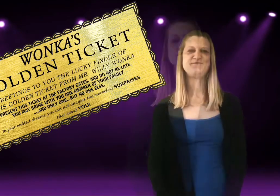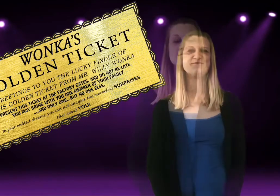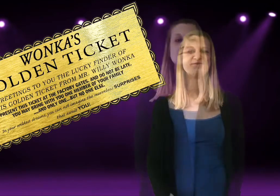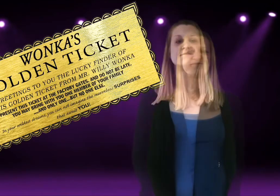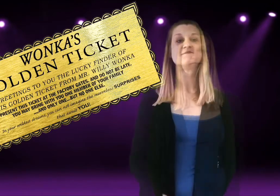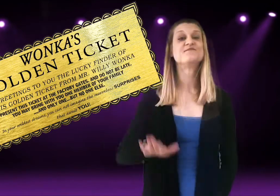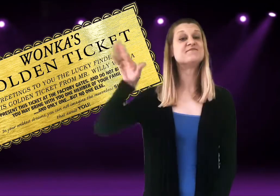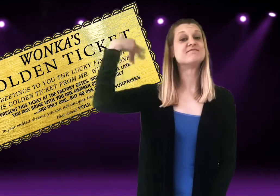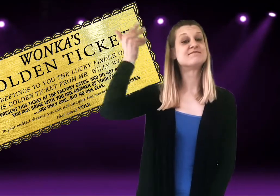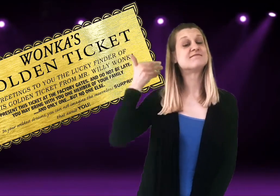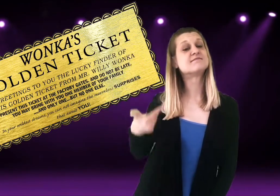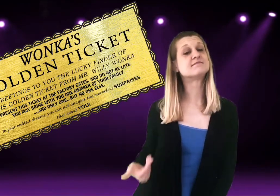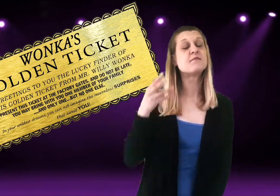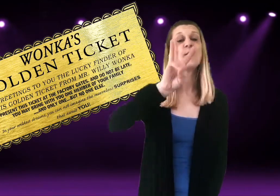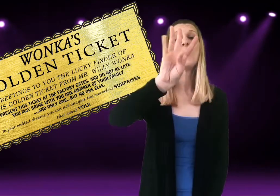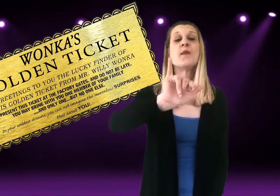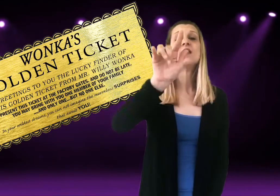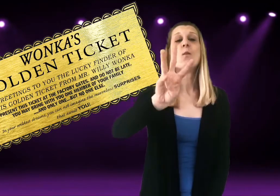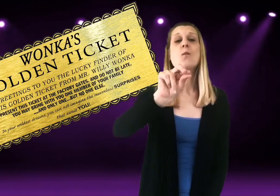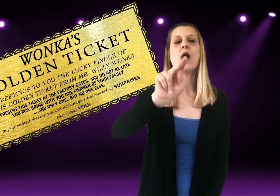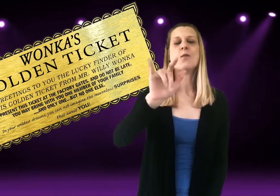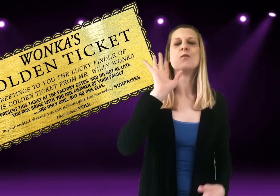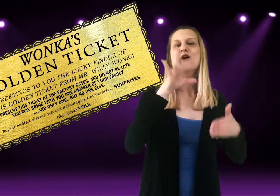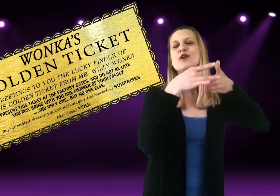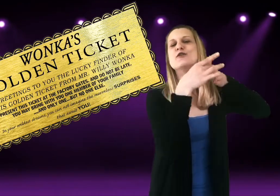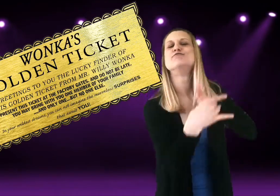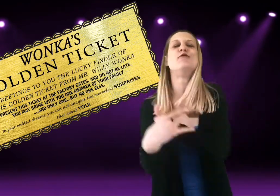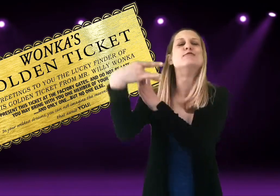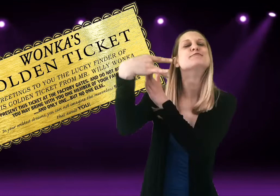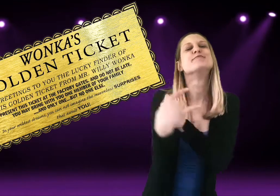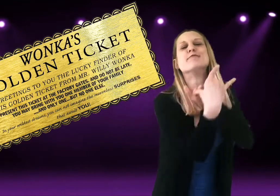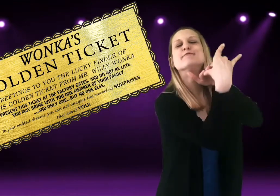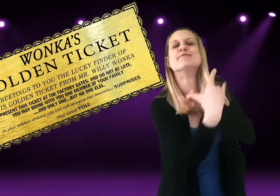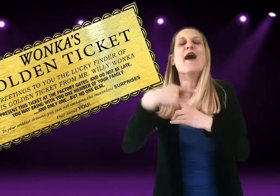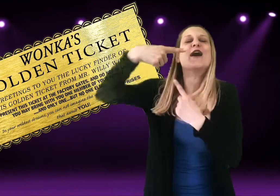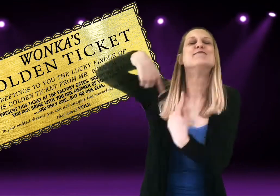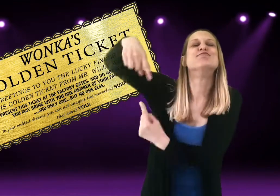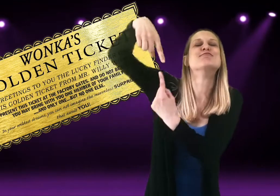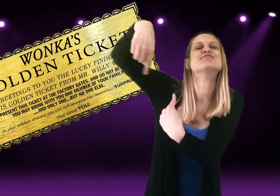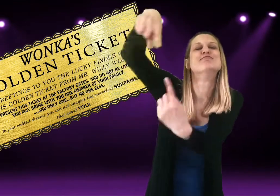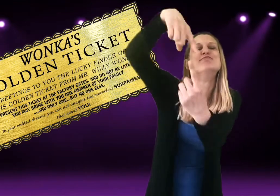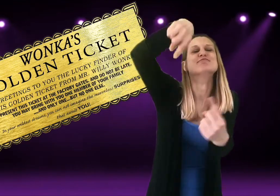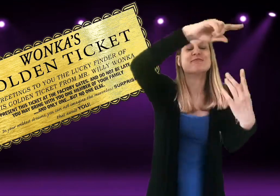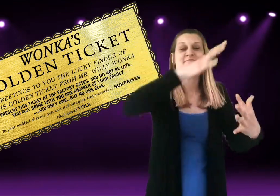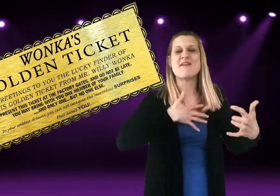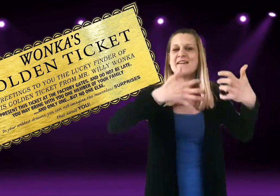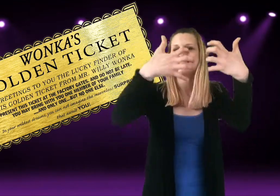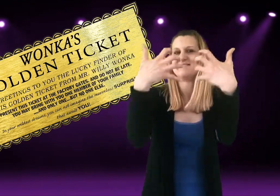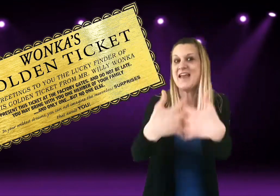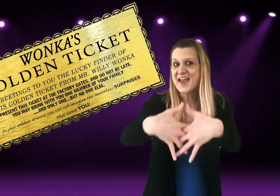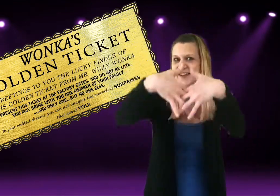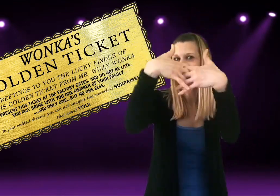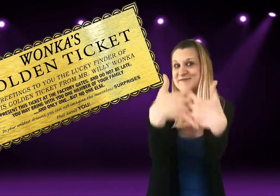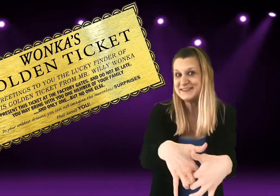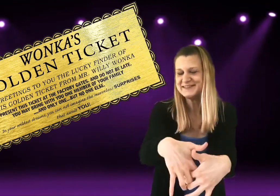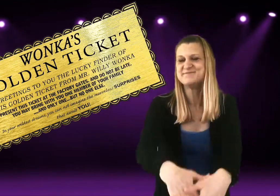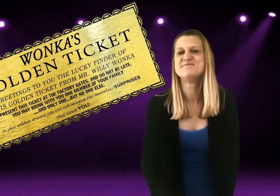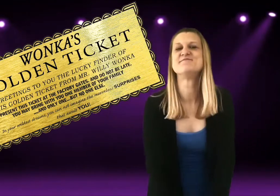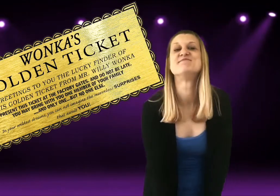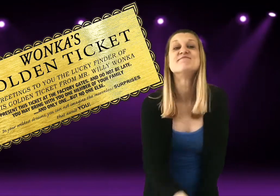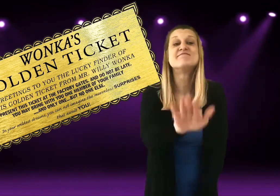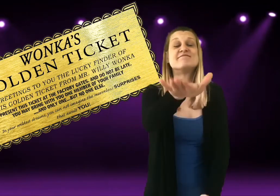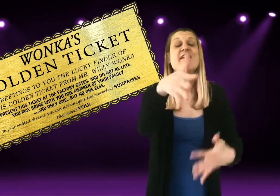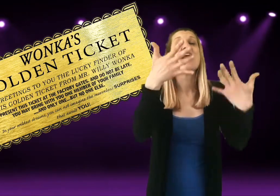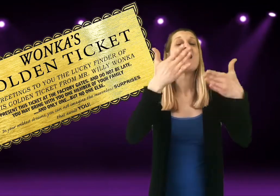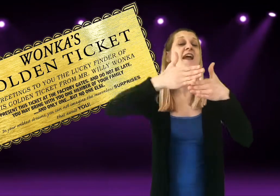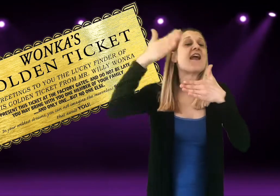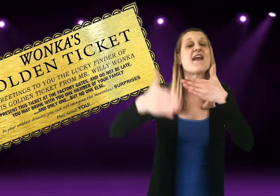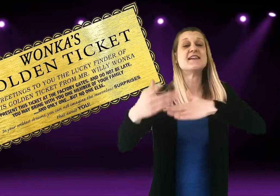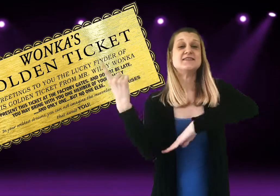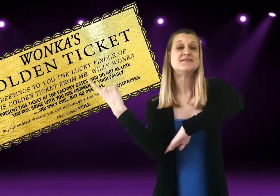I, Willy Wonka, will conduct you around the factory myself, showing you everything that there is to see,